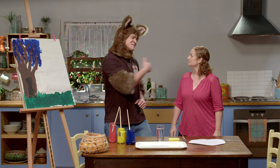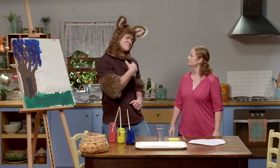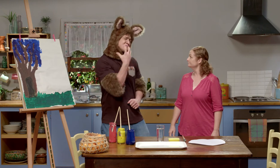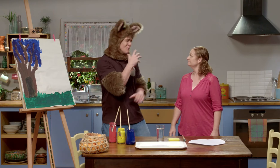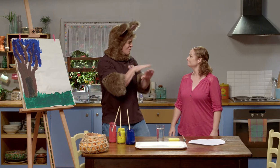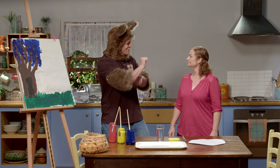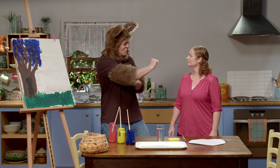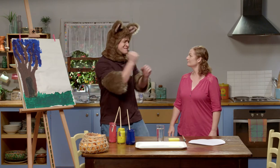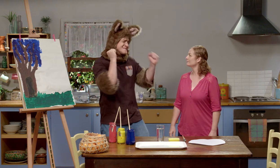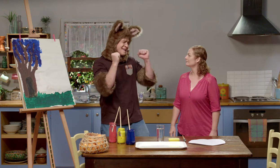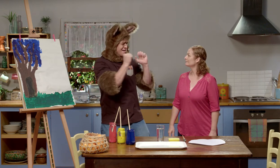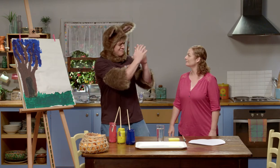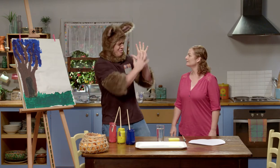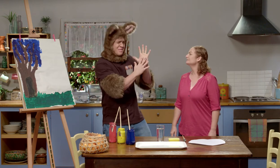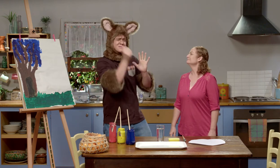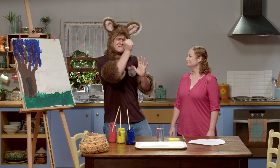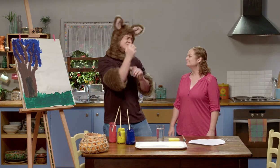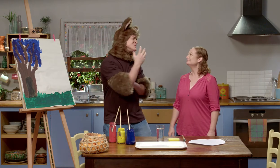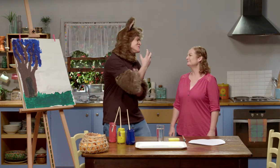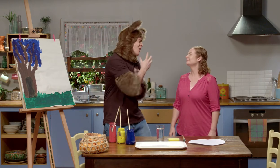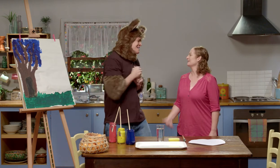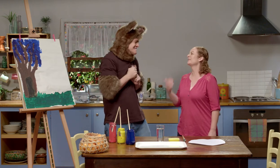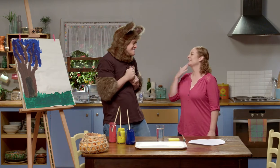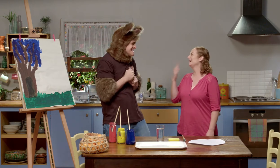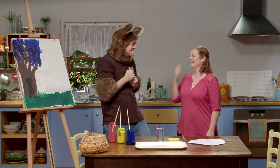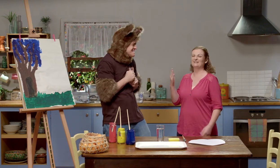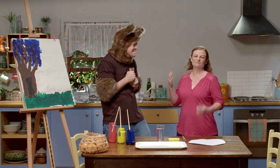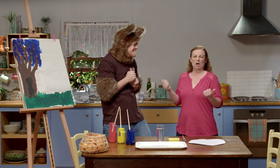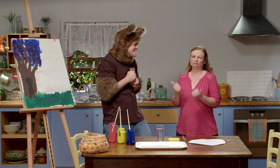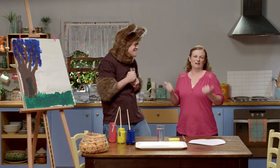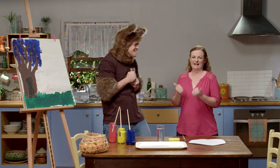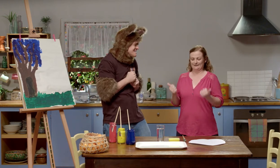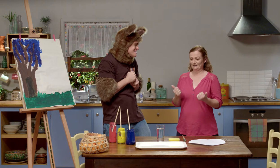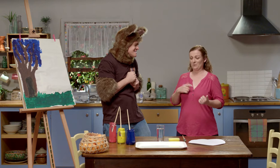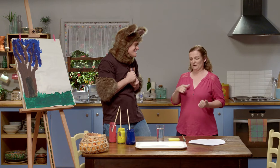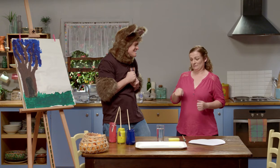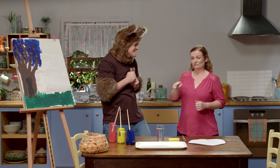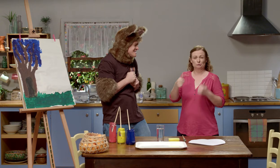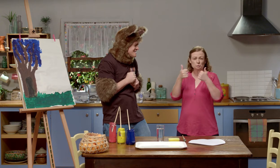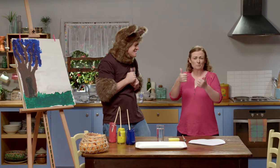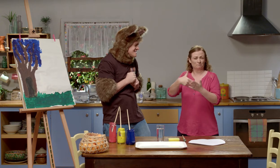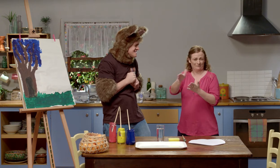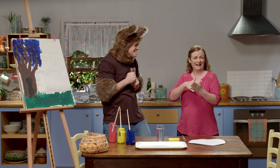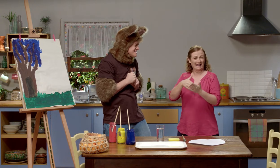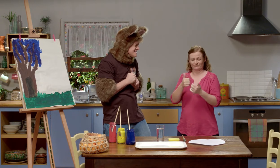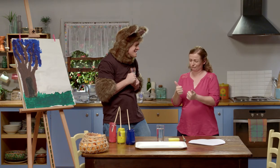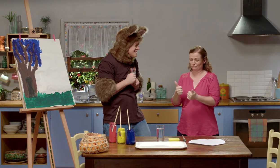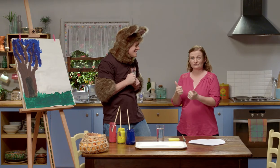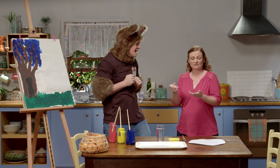Sally, I'm sorry about getting that green paint all over your towel. That's okay, Possum. It's lucky because these paints